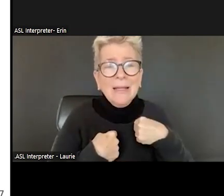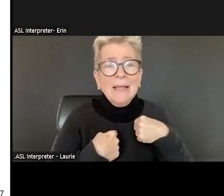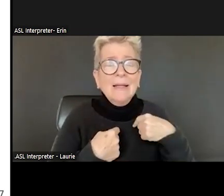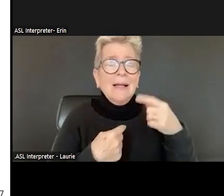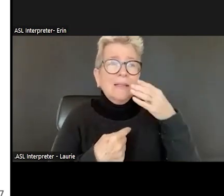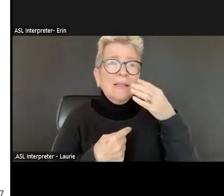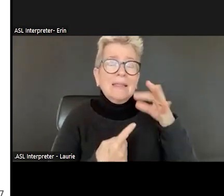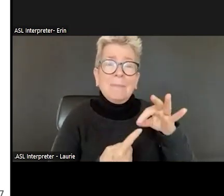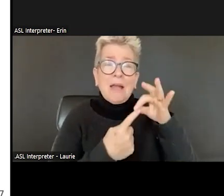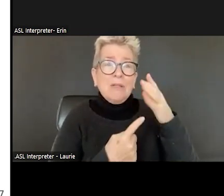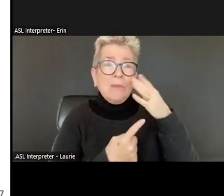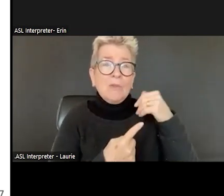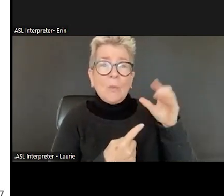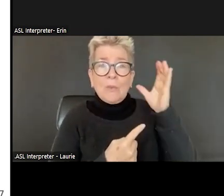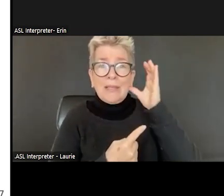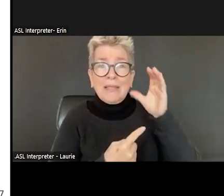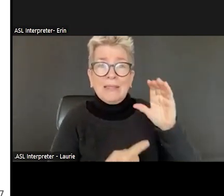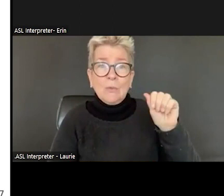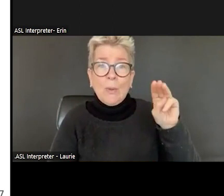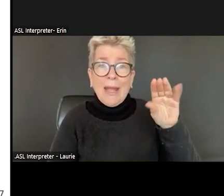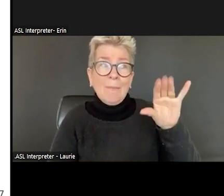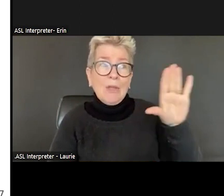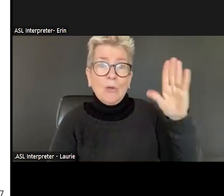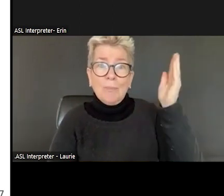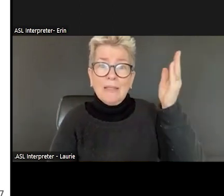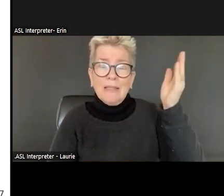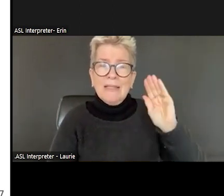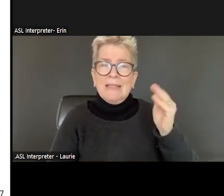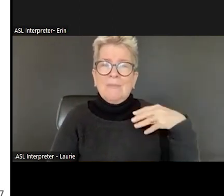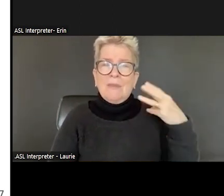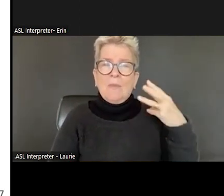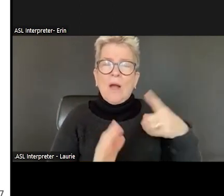presentation, because it seems like the Washington model has been more along the